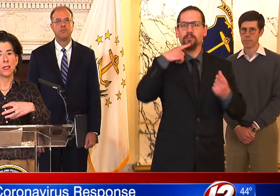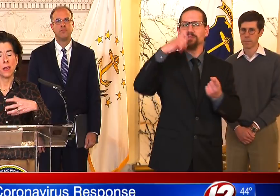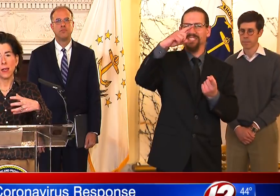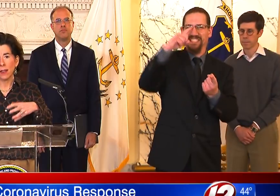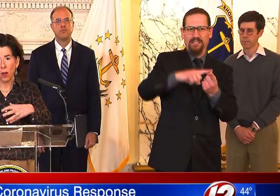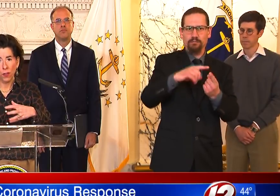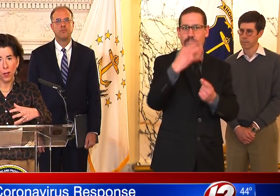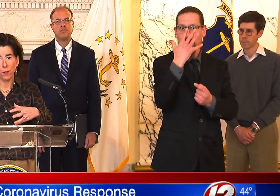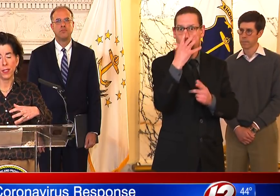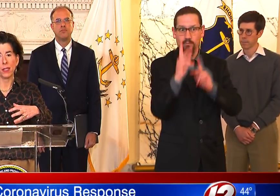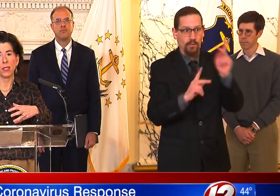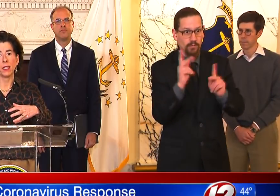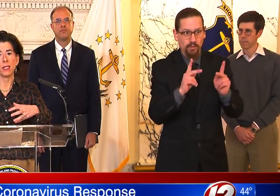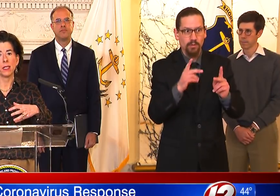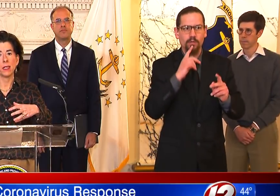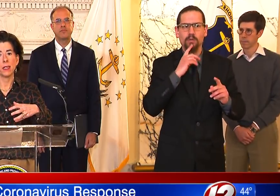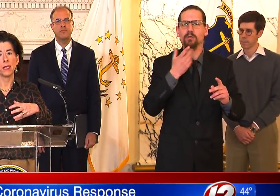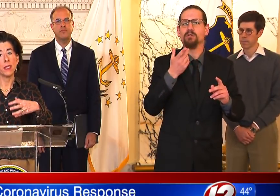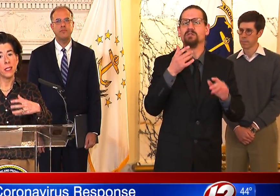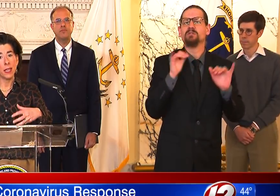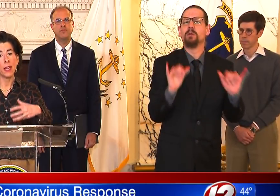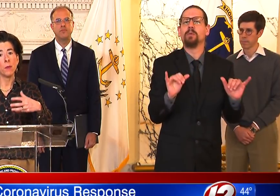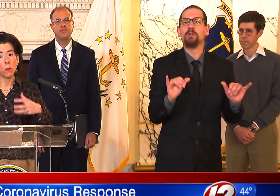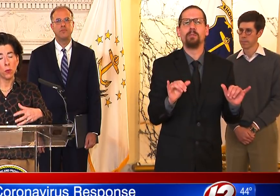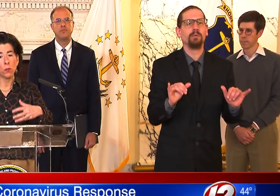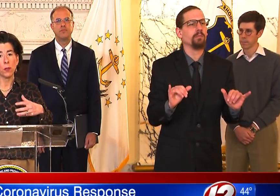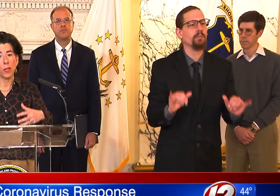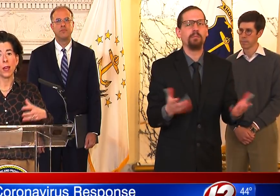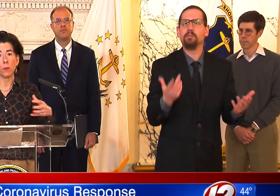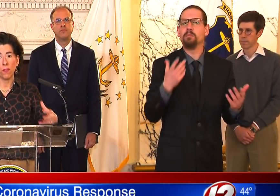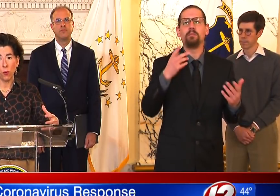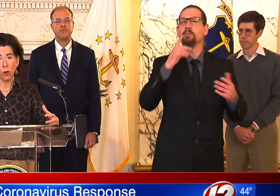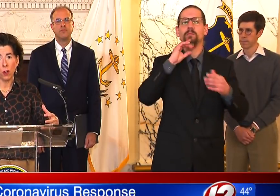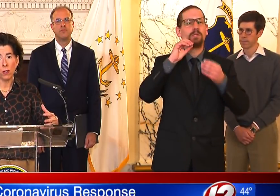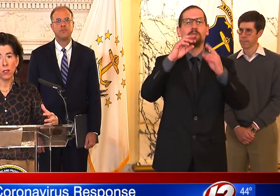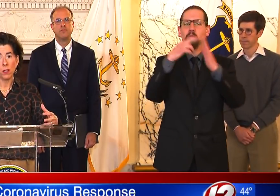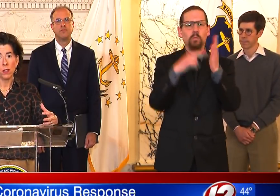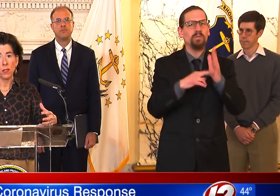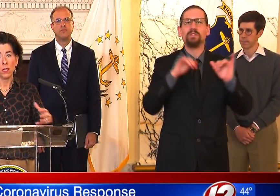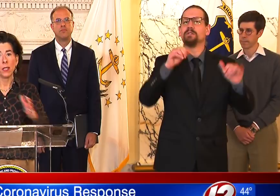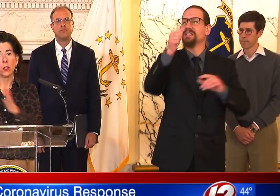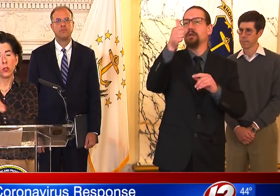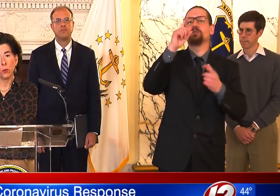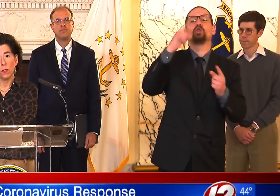THE SAME RULES. IT IS NOT WORKPLACES. IT IS NOT HEALTH CARE